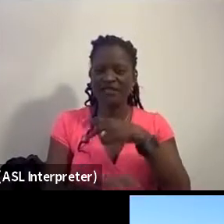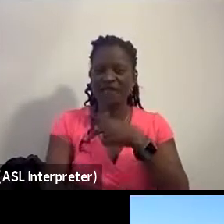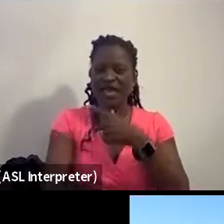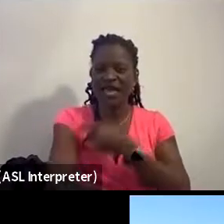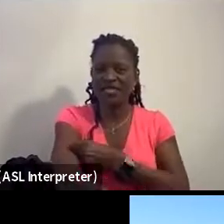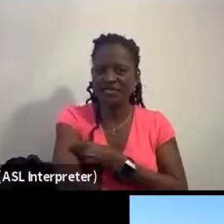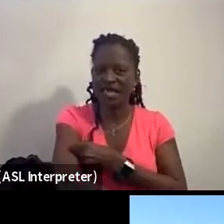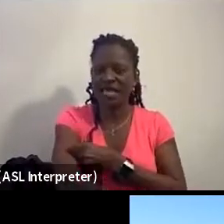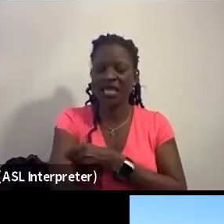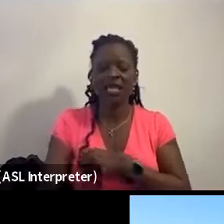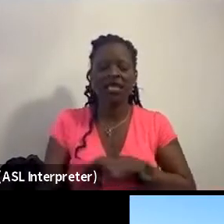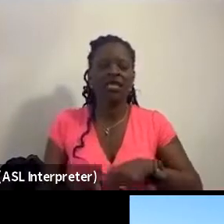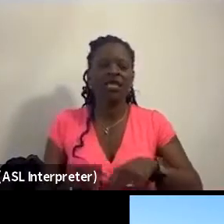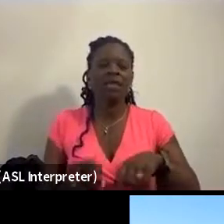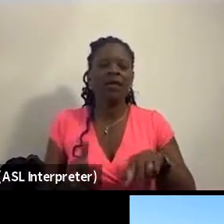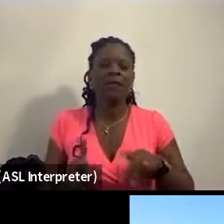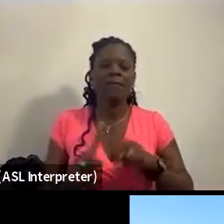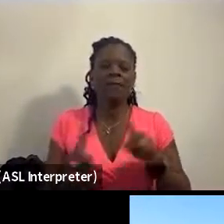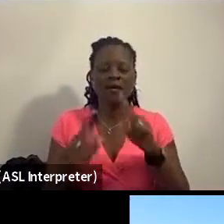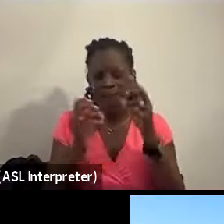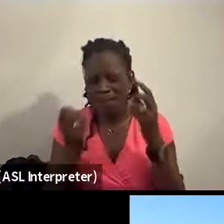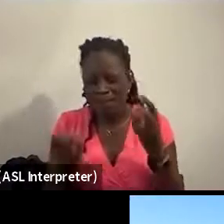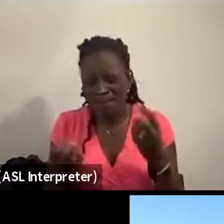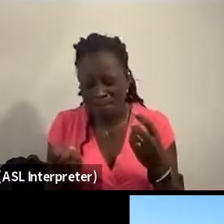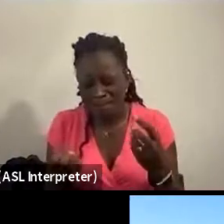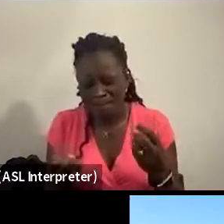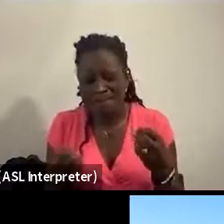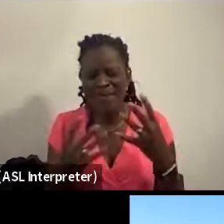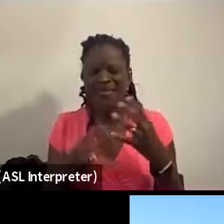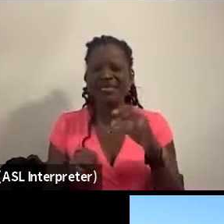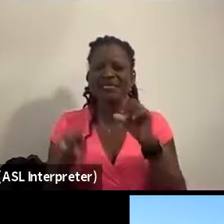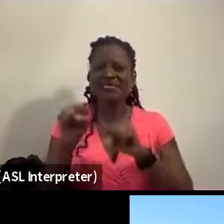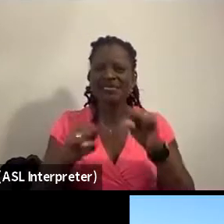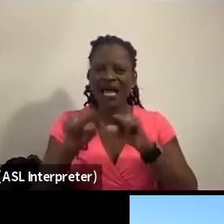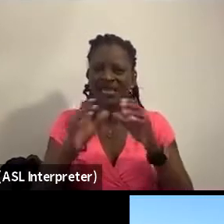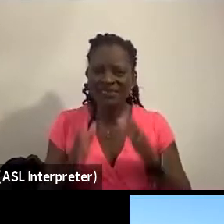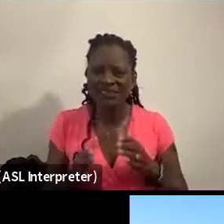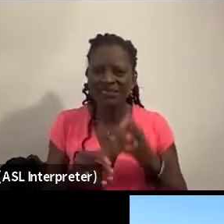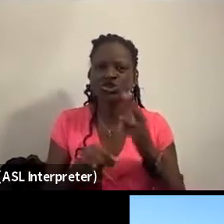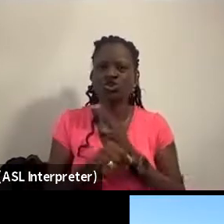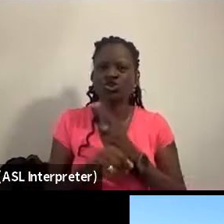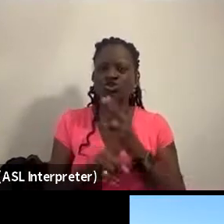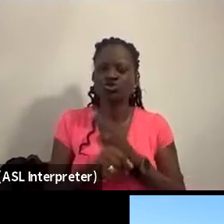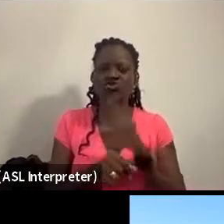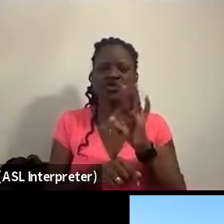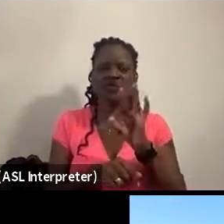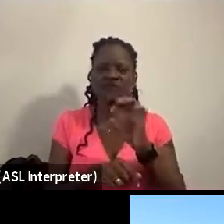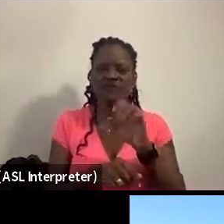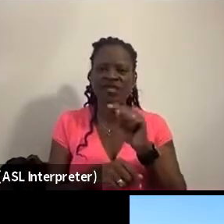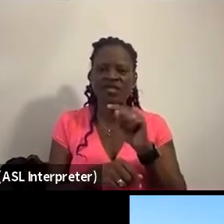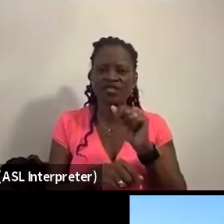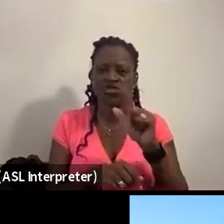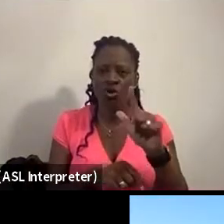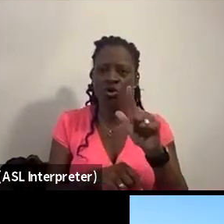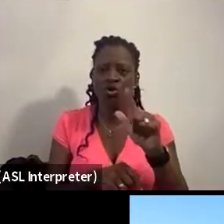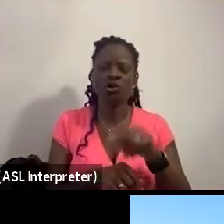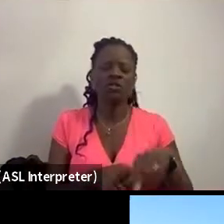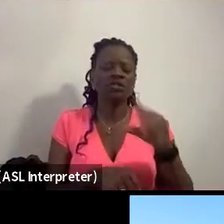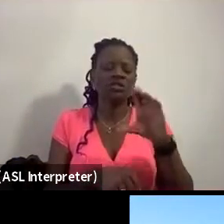in many ways has used fetal cell lines to be able to do research. And that's important to be transparent about. There's no tissue.